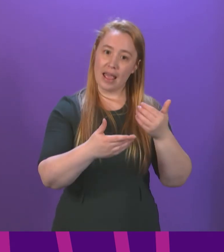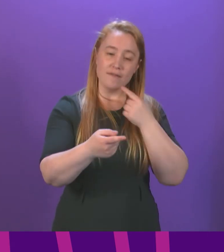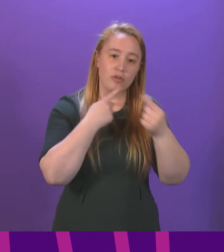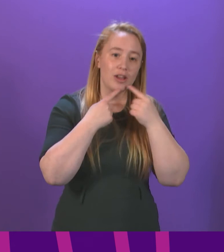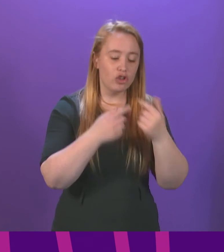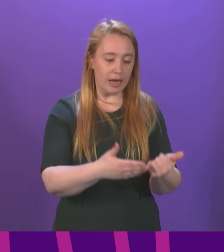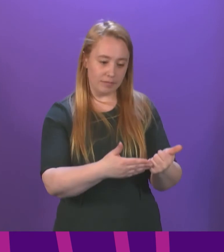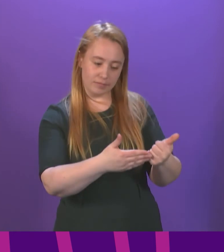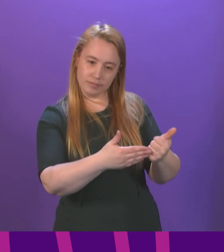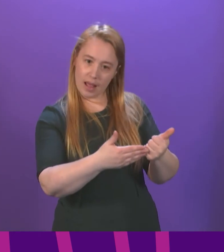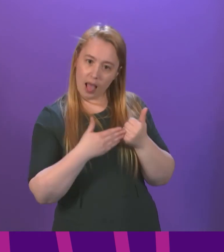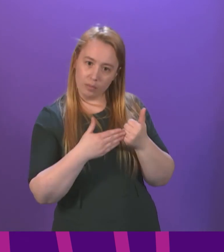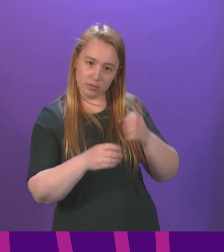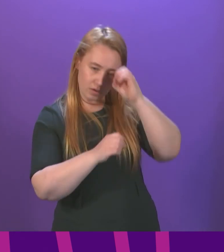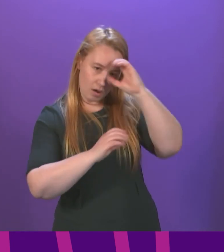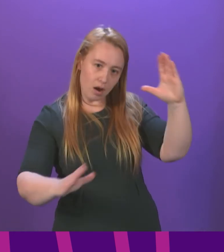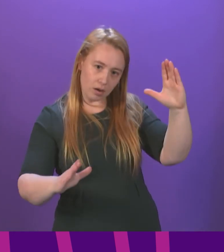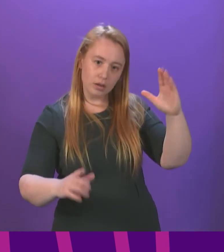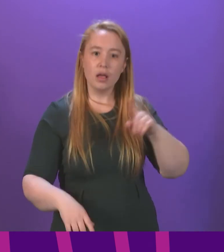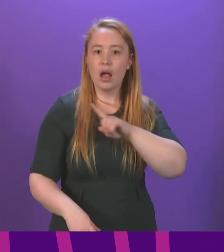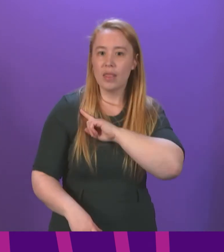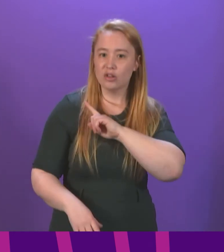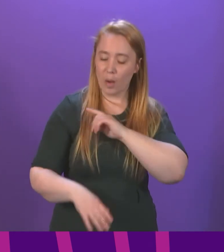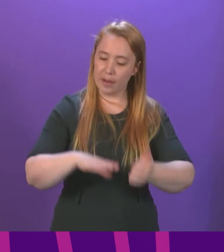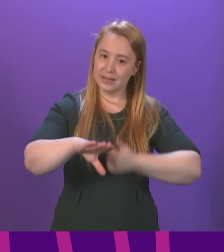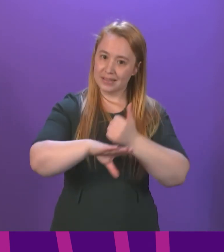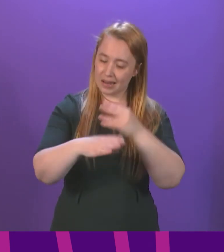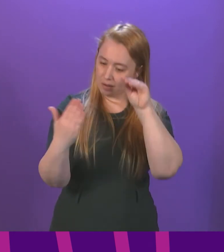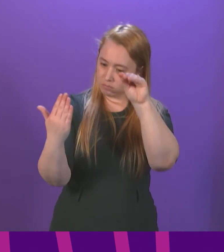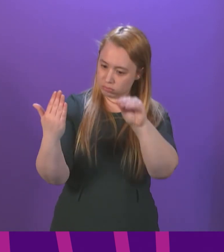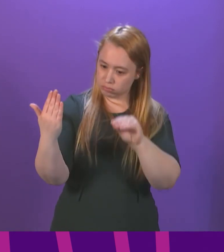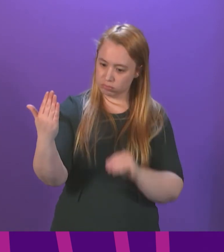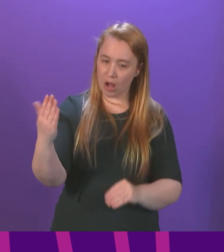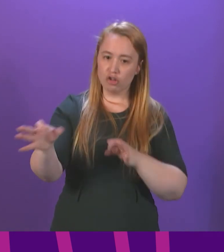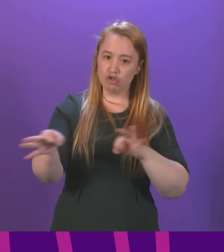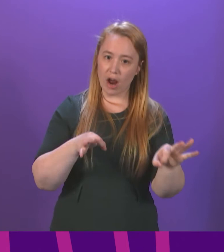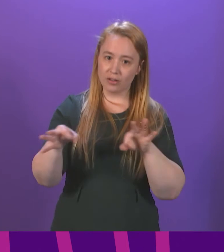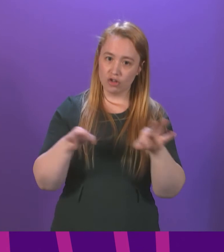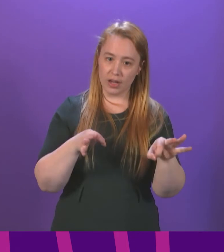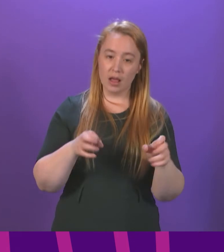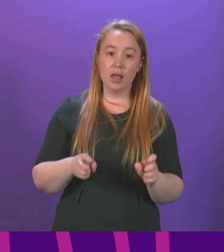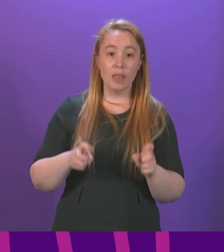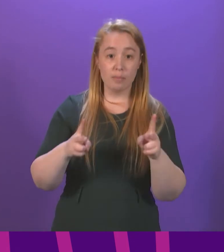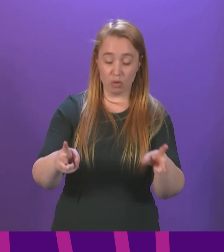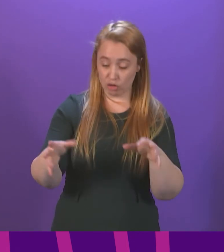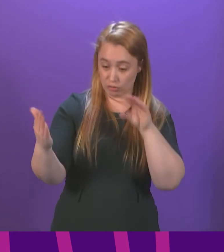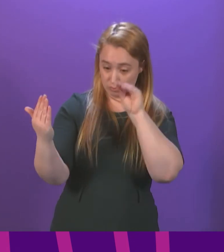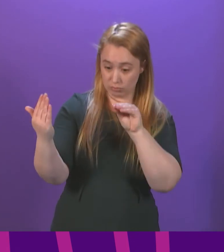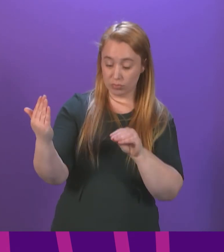That is the key to what has been set out in our strategy, including our approach on targeted